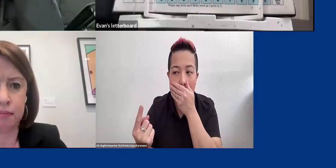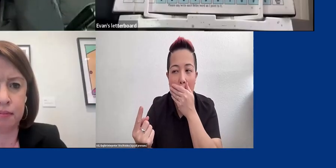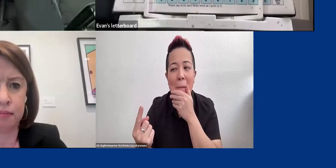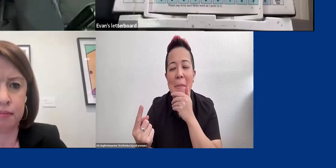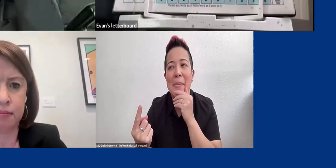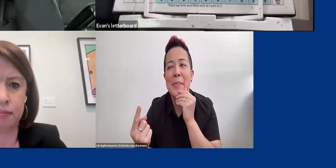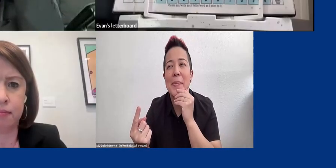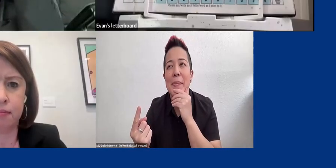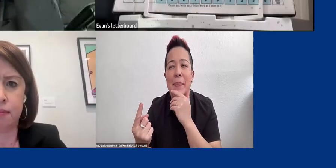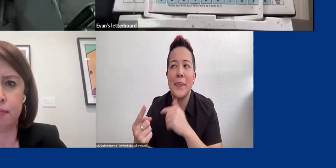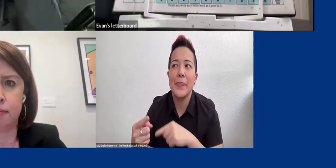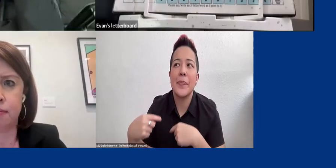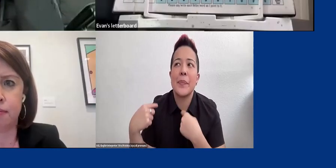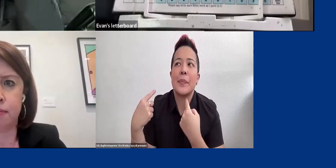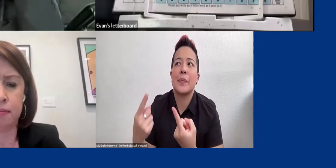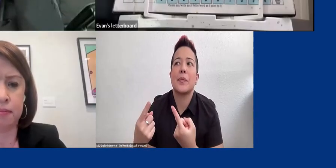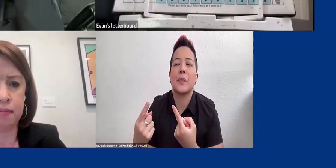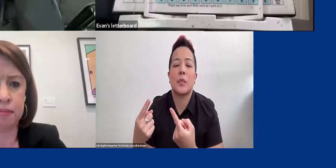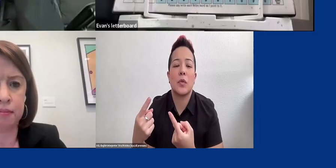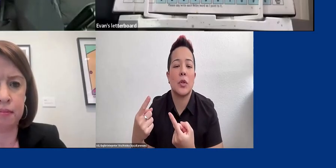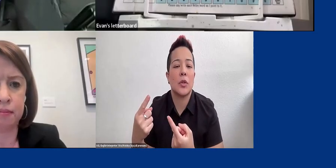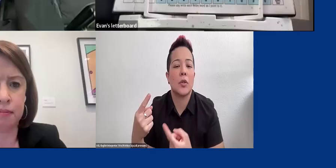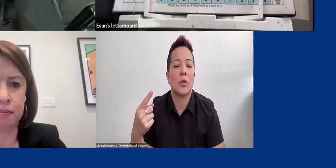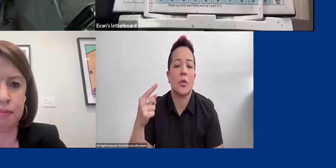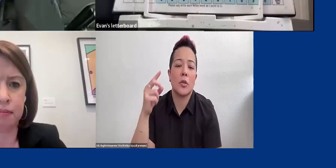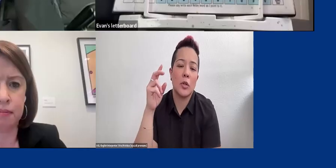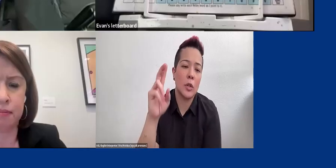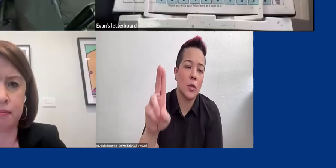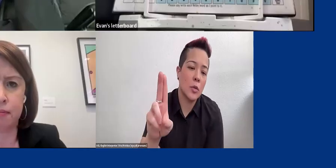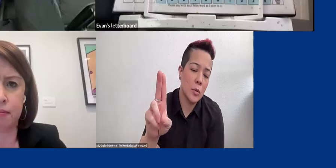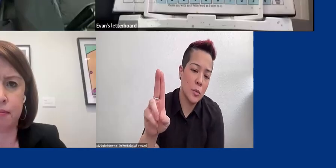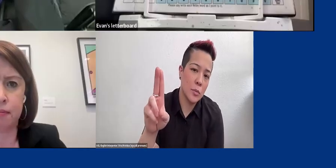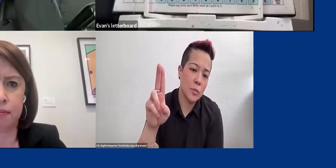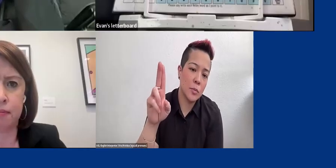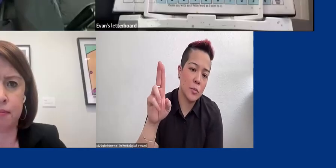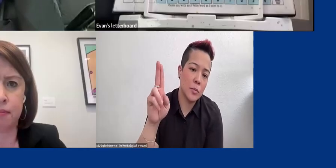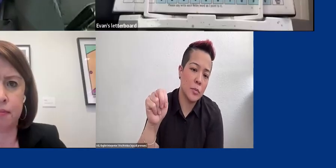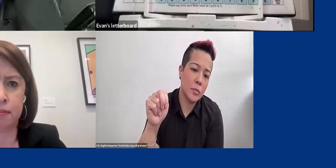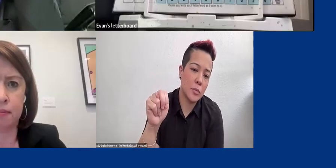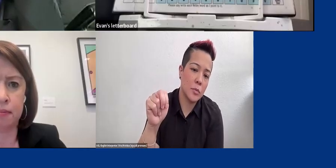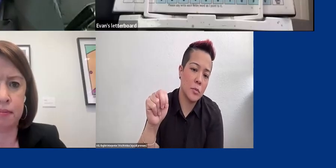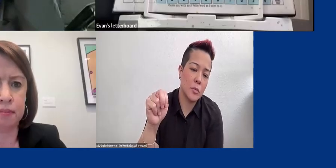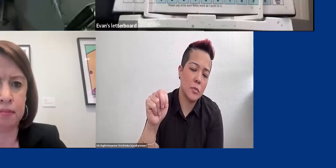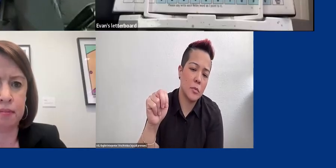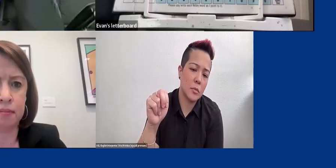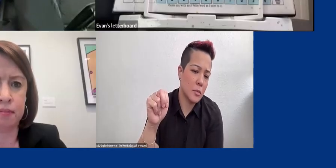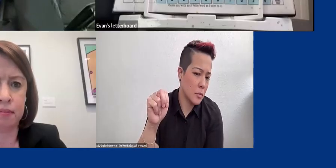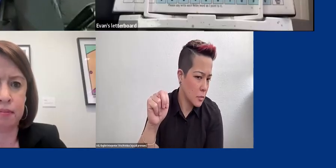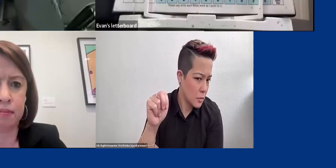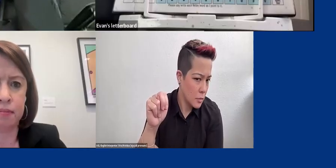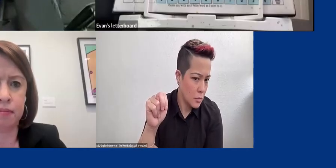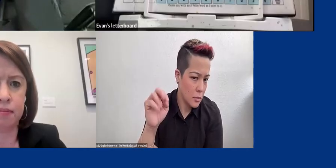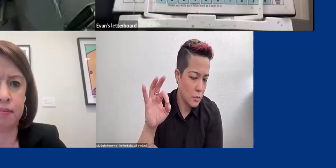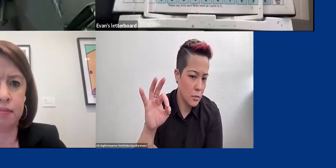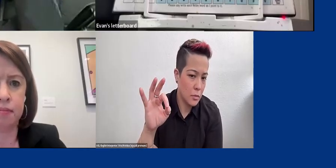U-N-F-A-I. Unfairly.